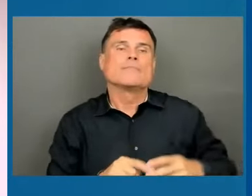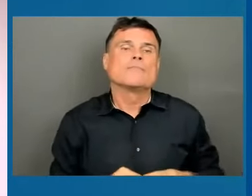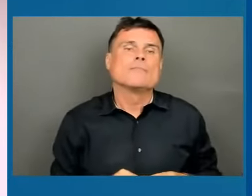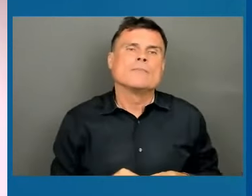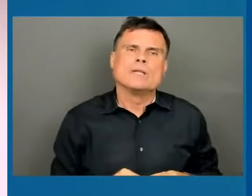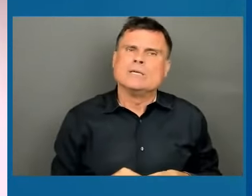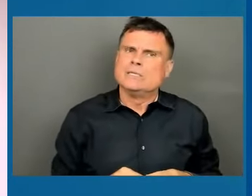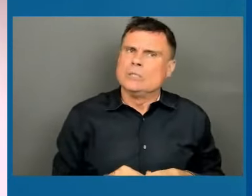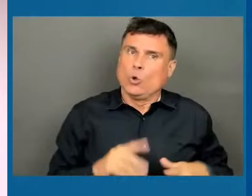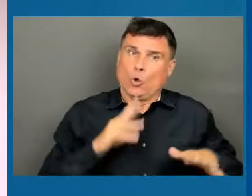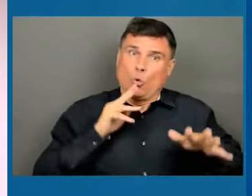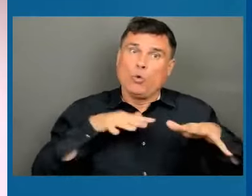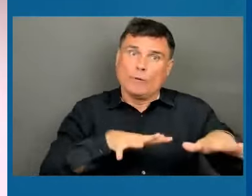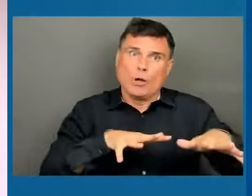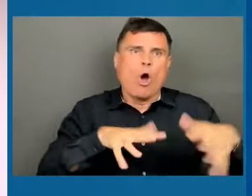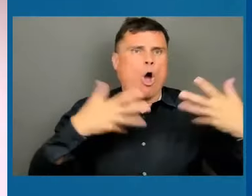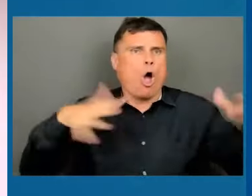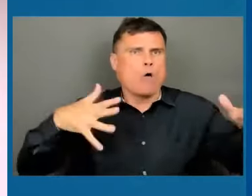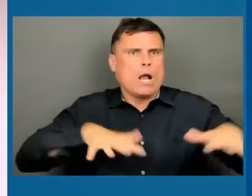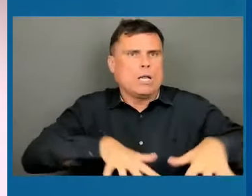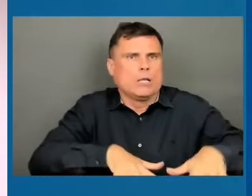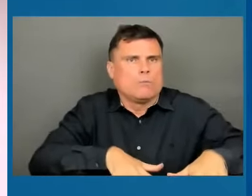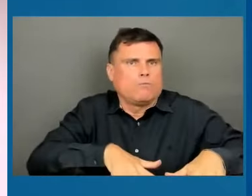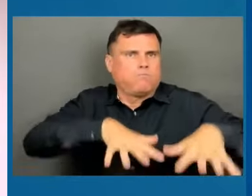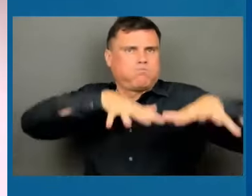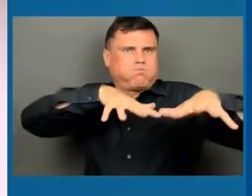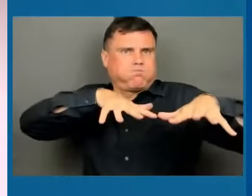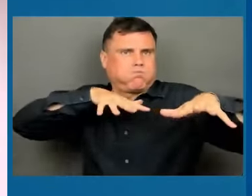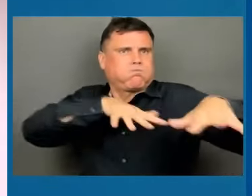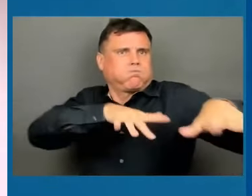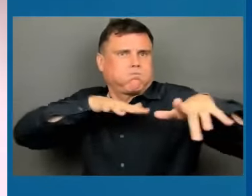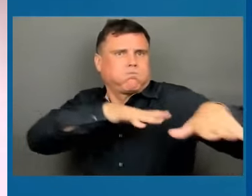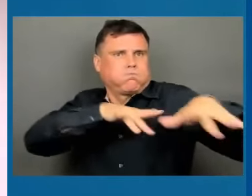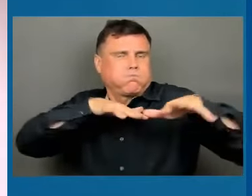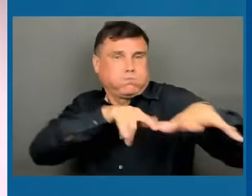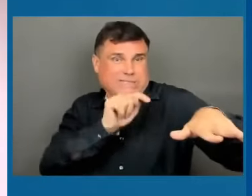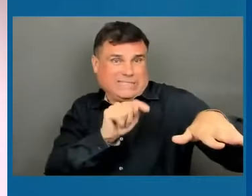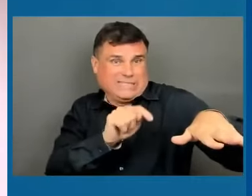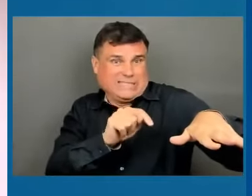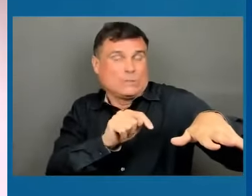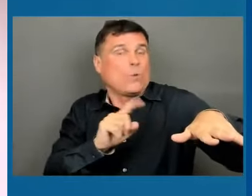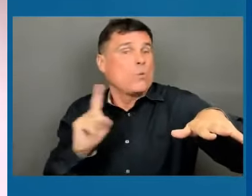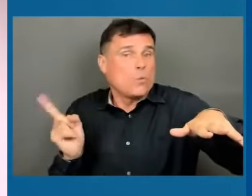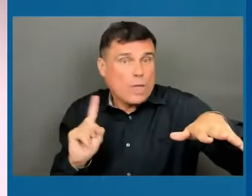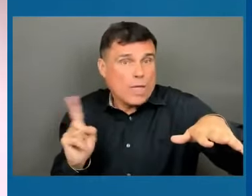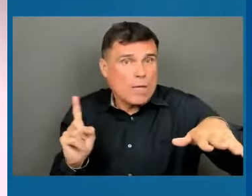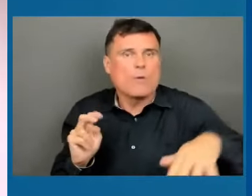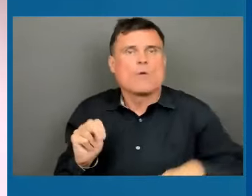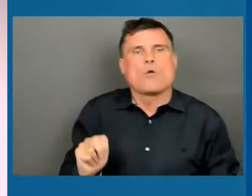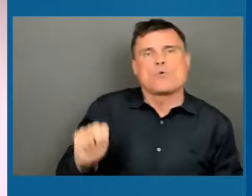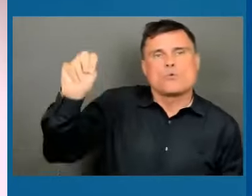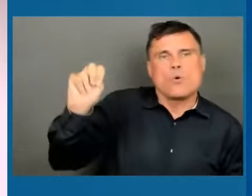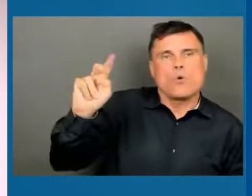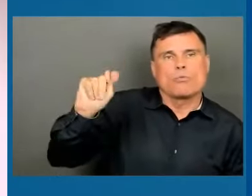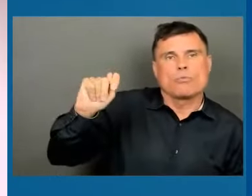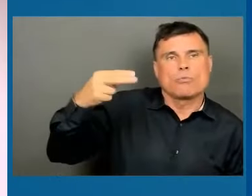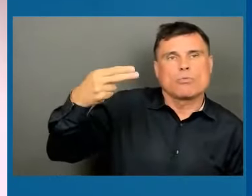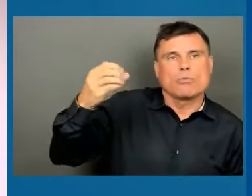which has prompted a flood watch for areas around the quesnell river and the high dreams